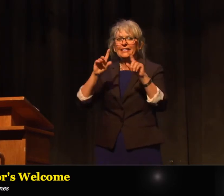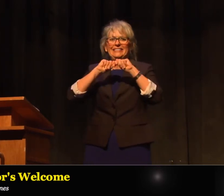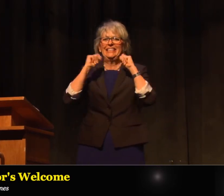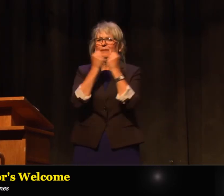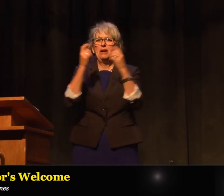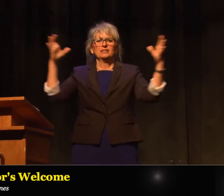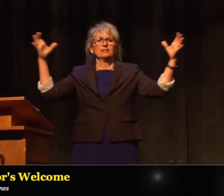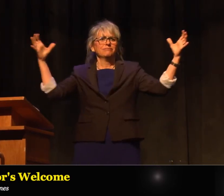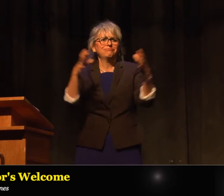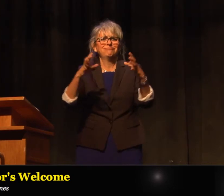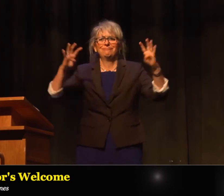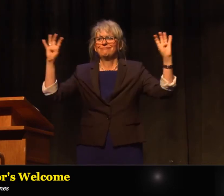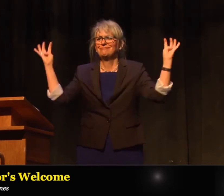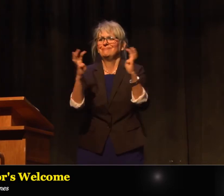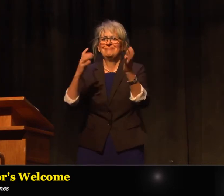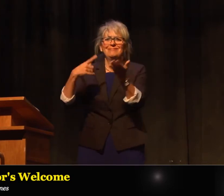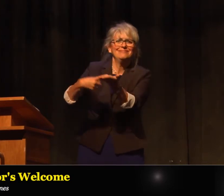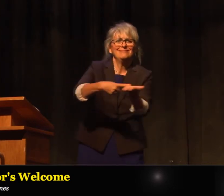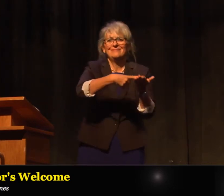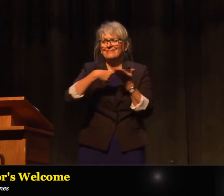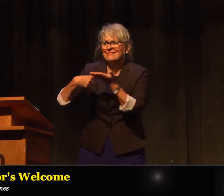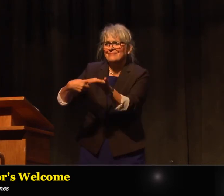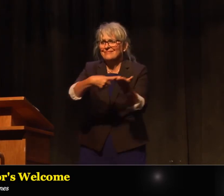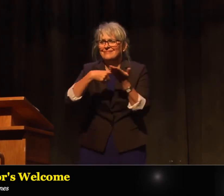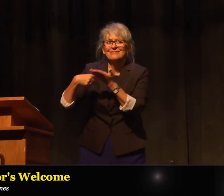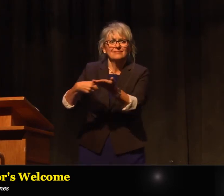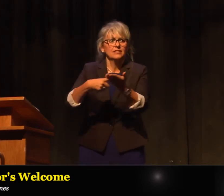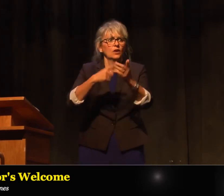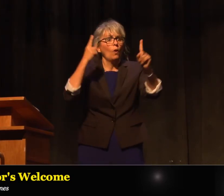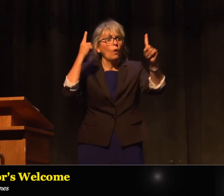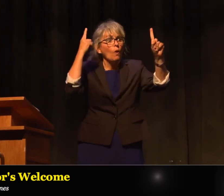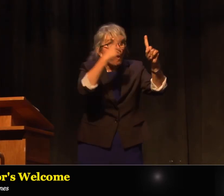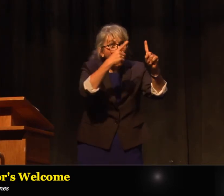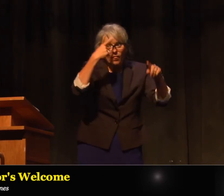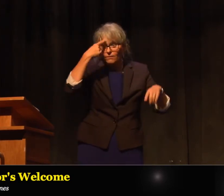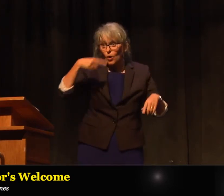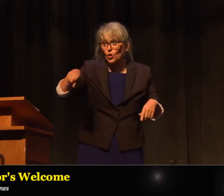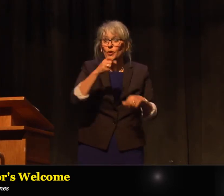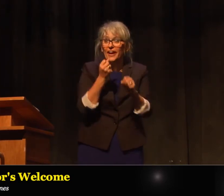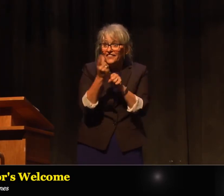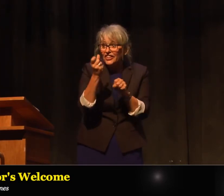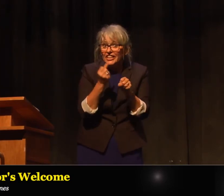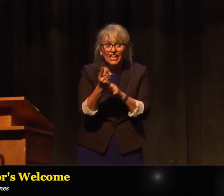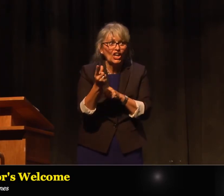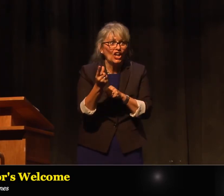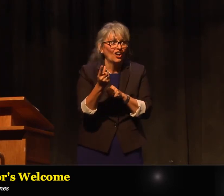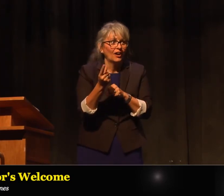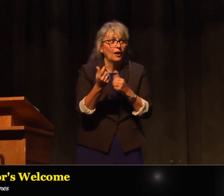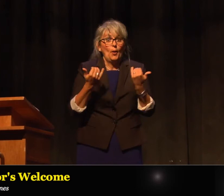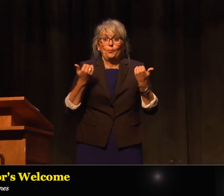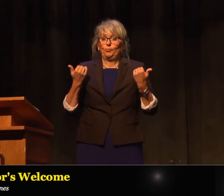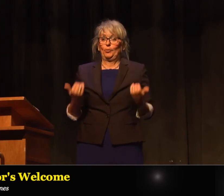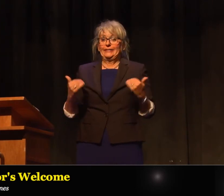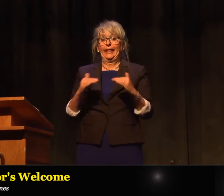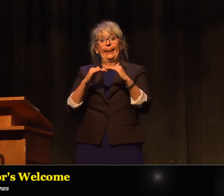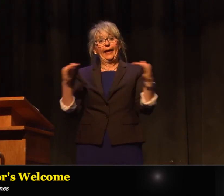Who was part of that team who came all the time to discuss your goals every year,